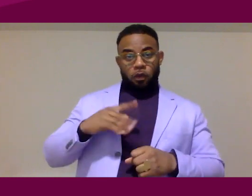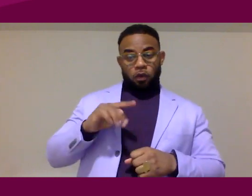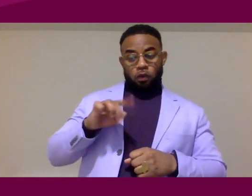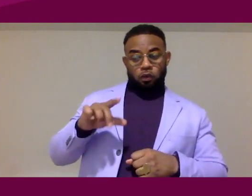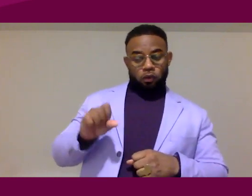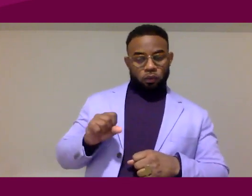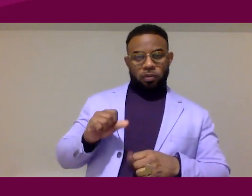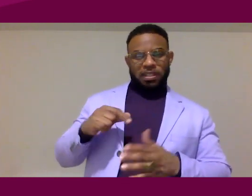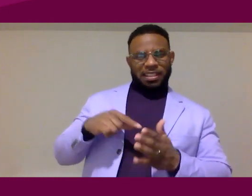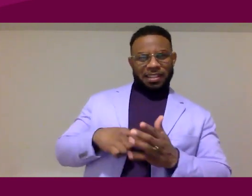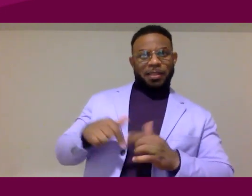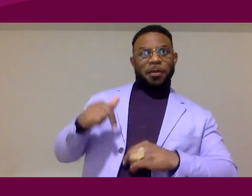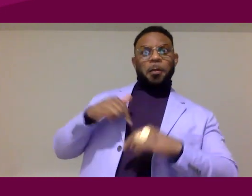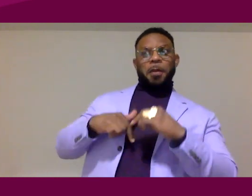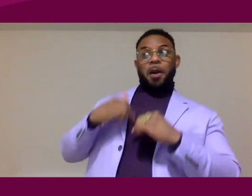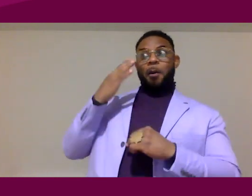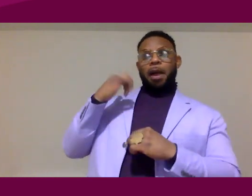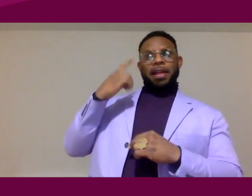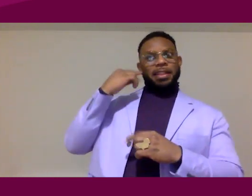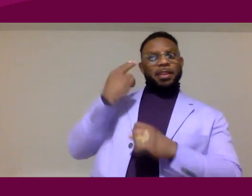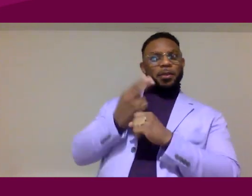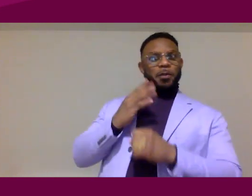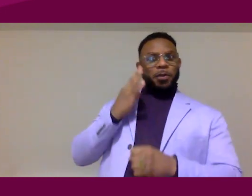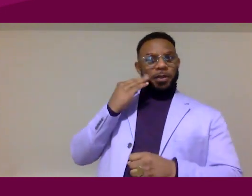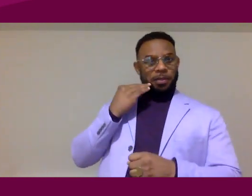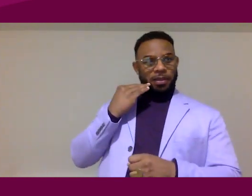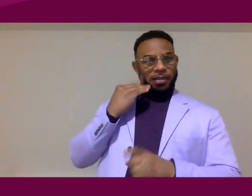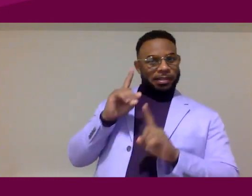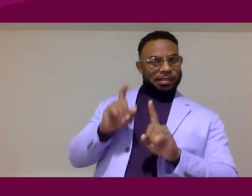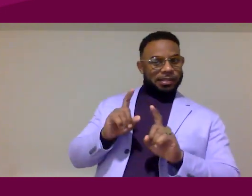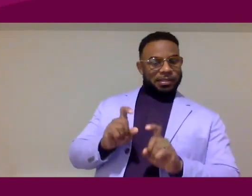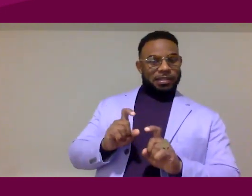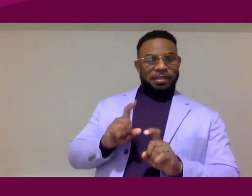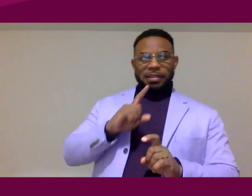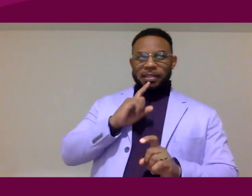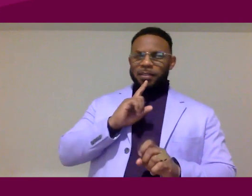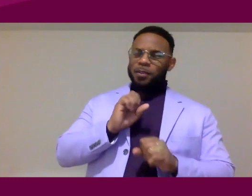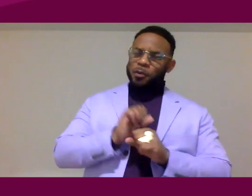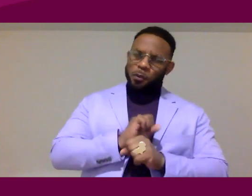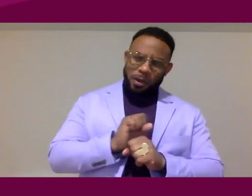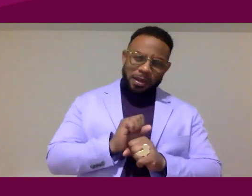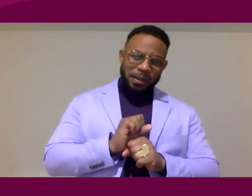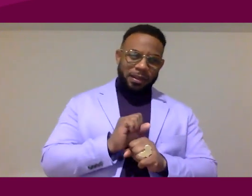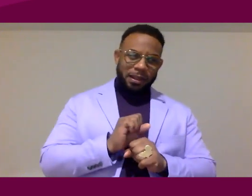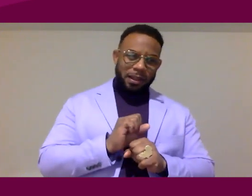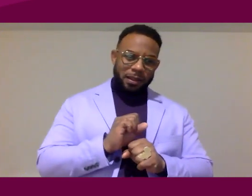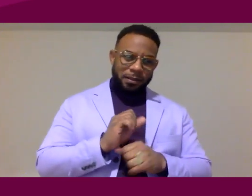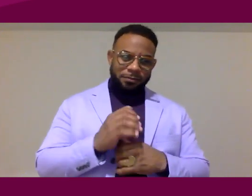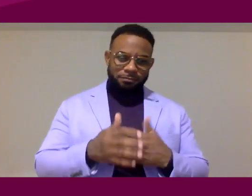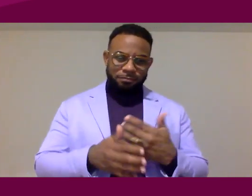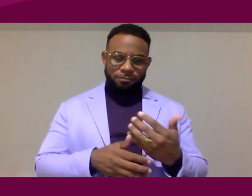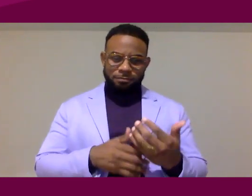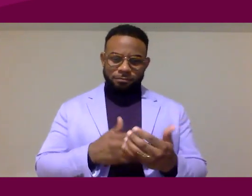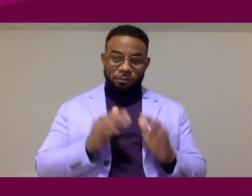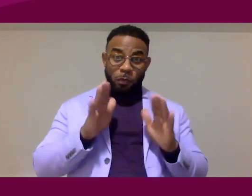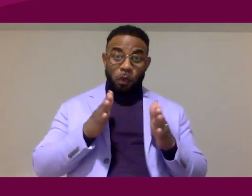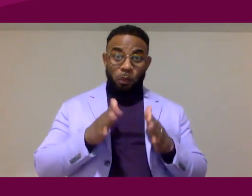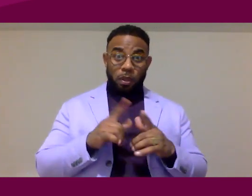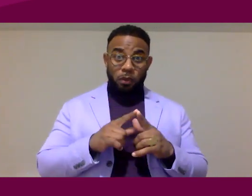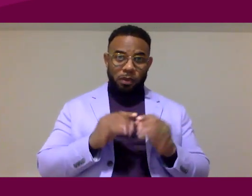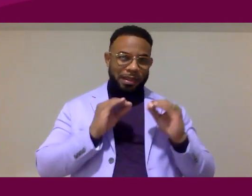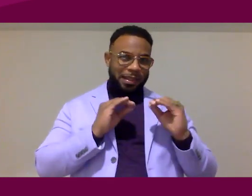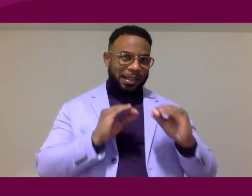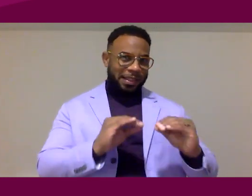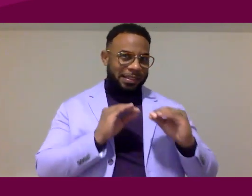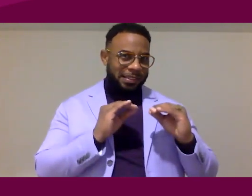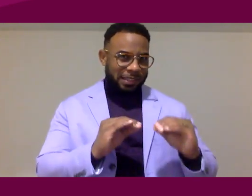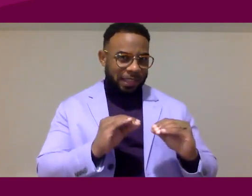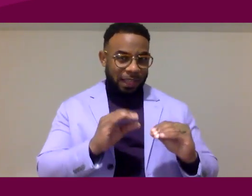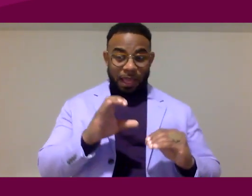So, this goes back to why I think user experience testing is really a great way to educate companies